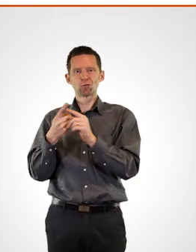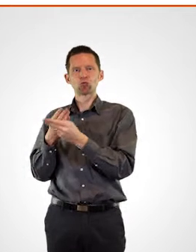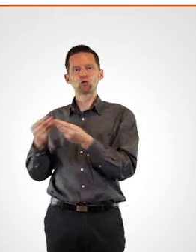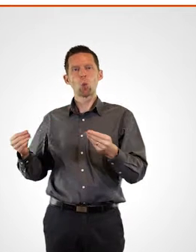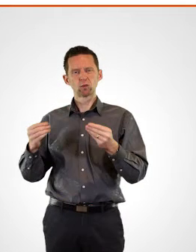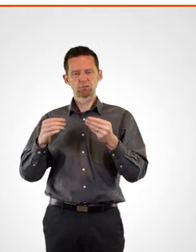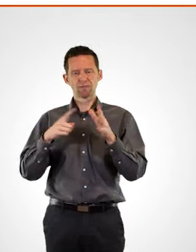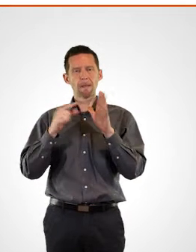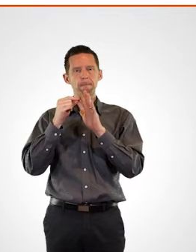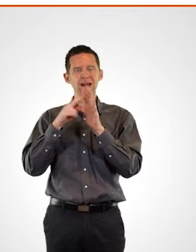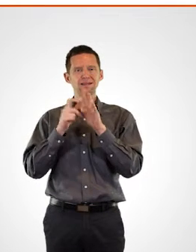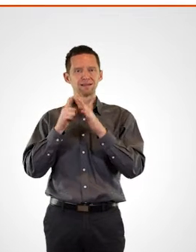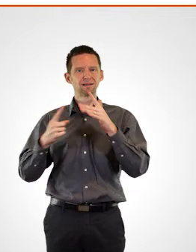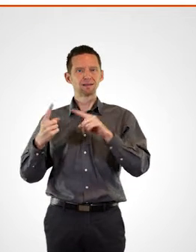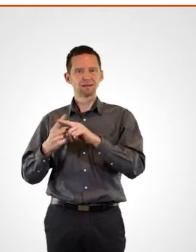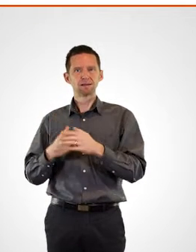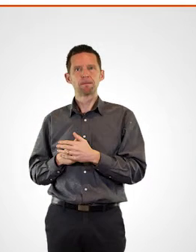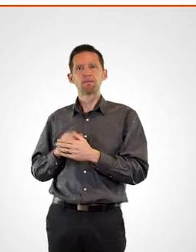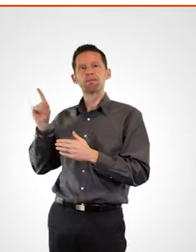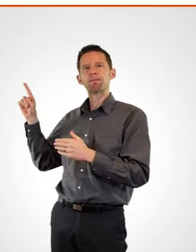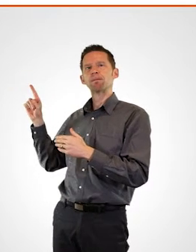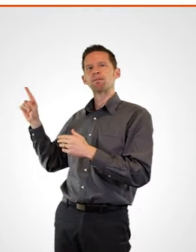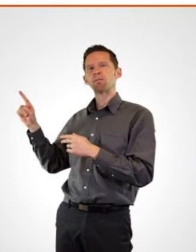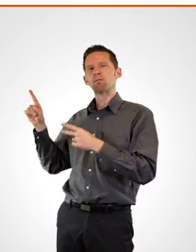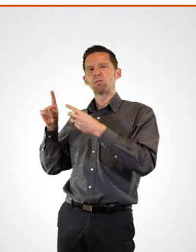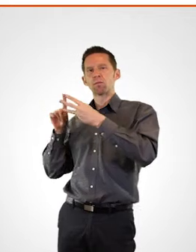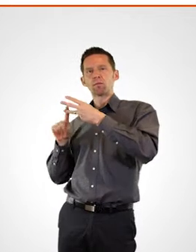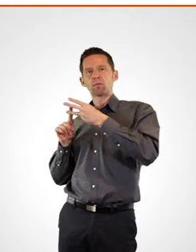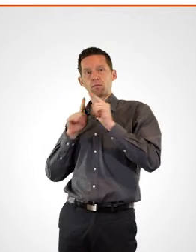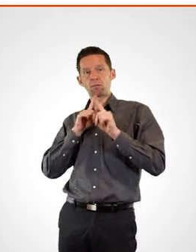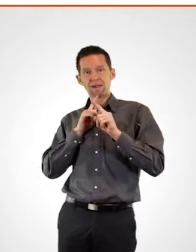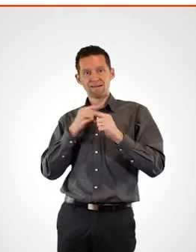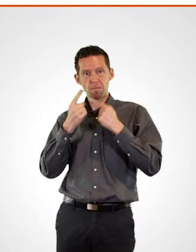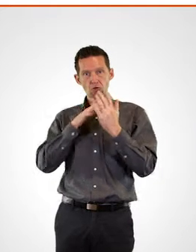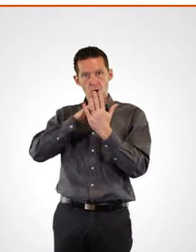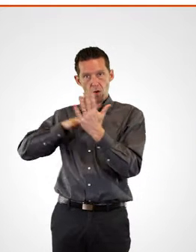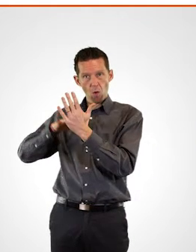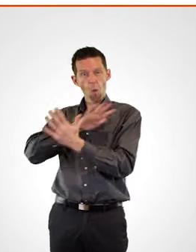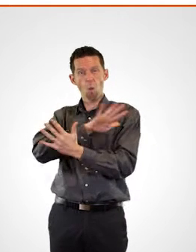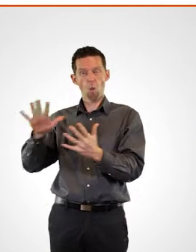There are instructional materials. All materials associated with the four lesson plans in each unit